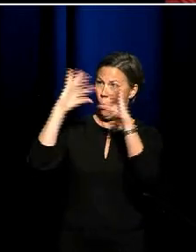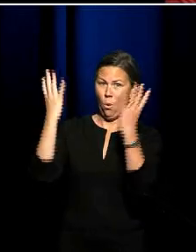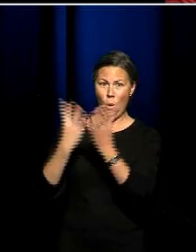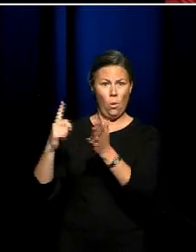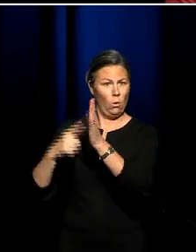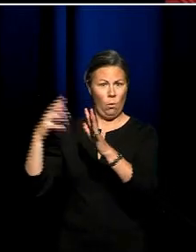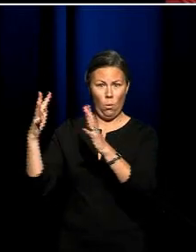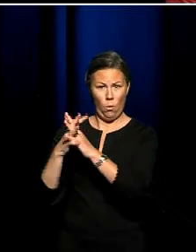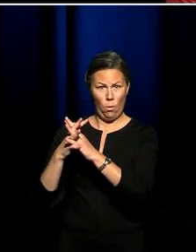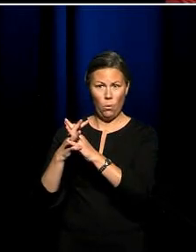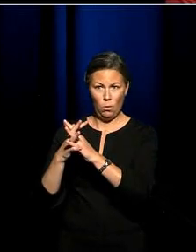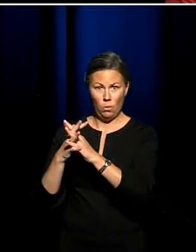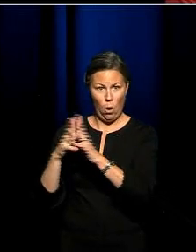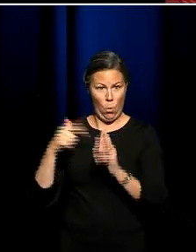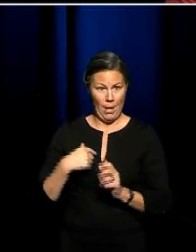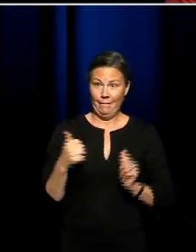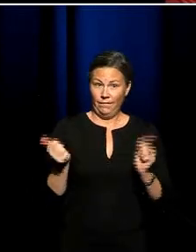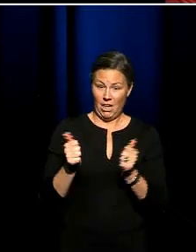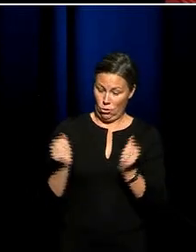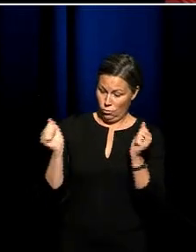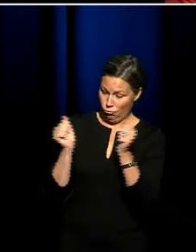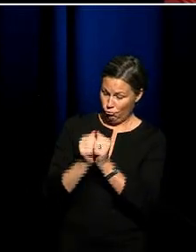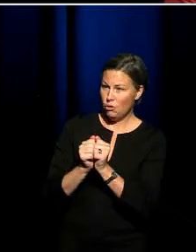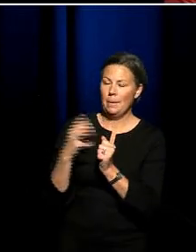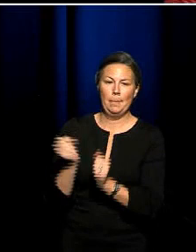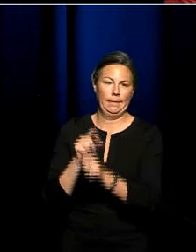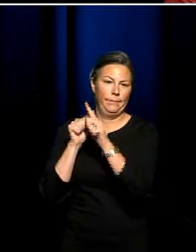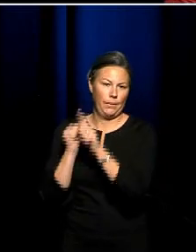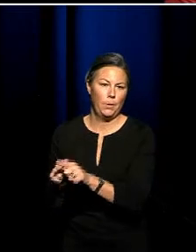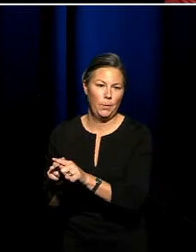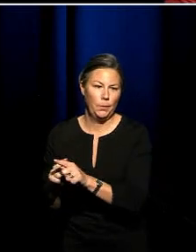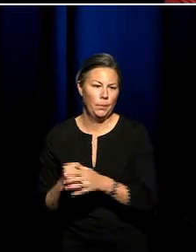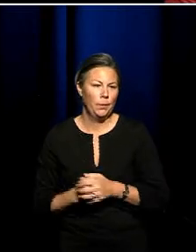required to recognise and protect. This is not the time to go through the UN